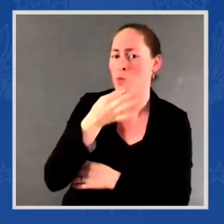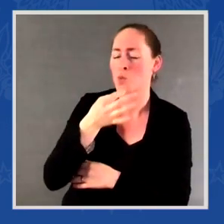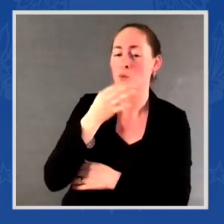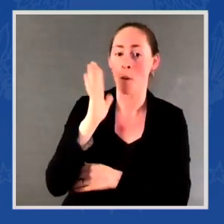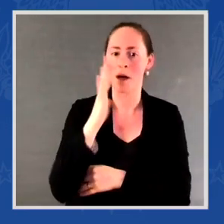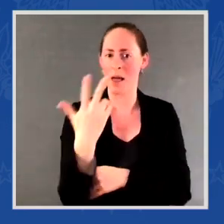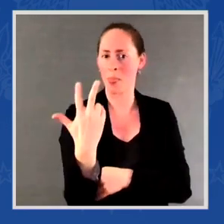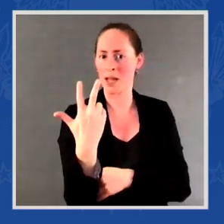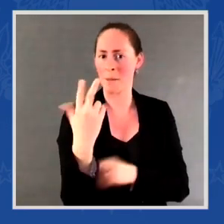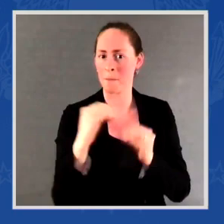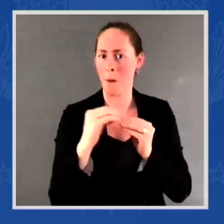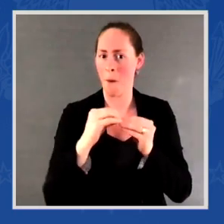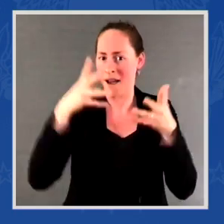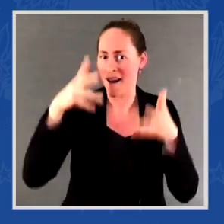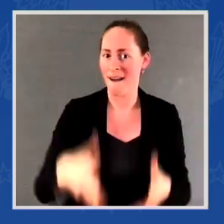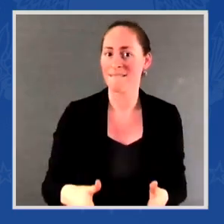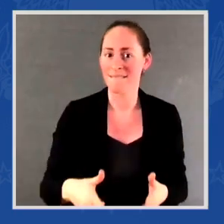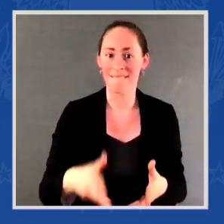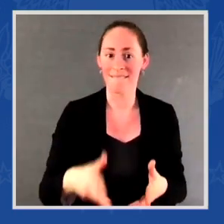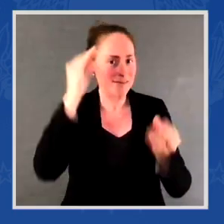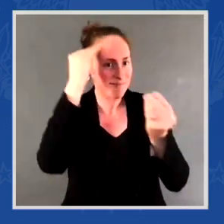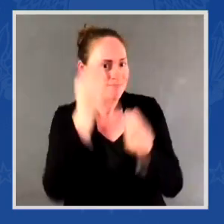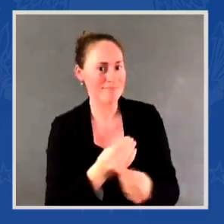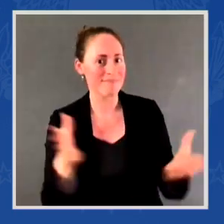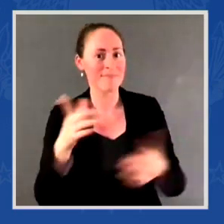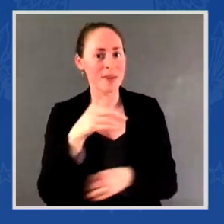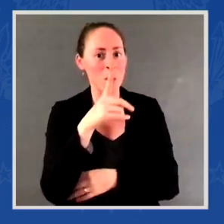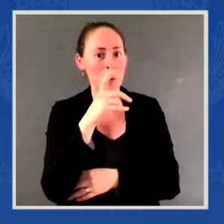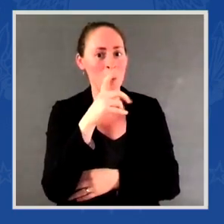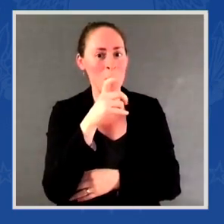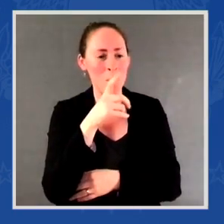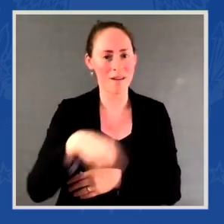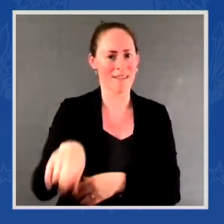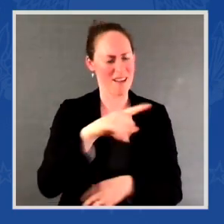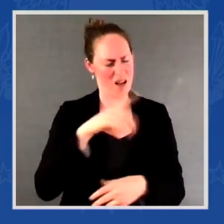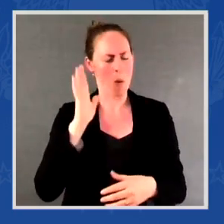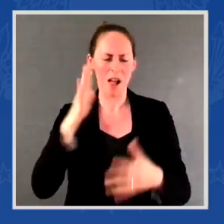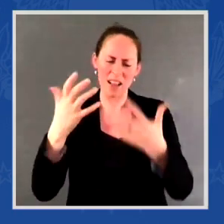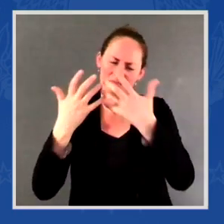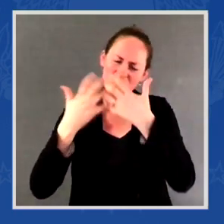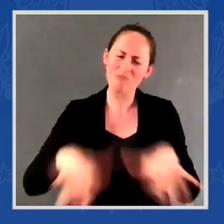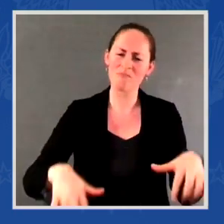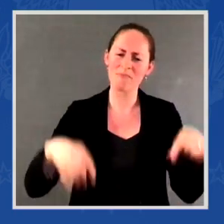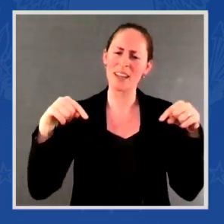We will get this done, we will get it done one call,